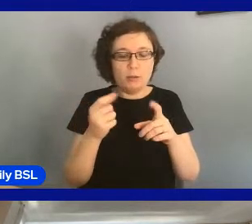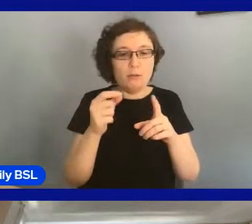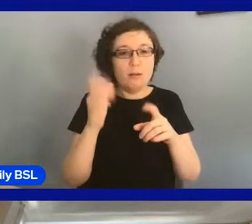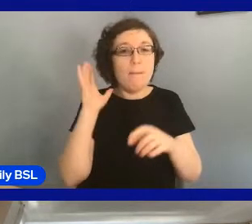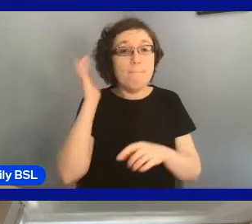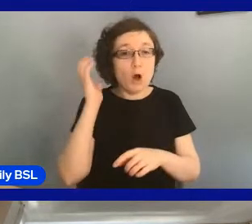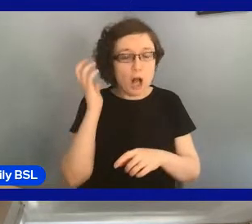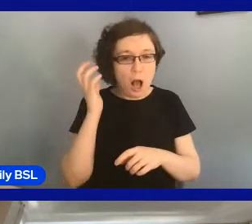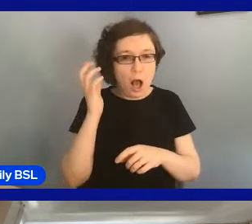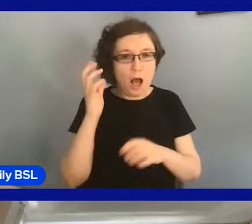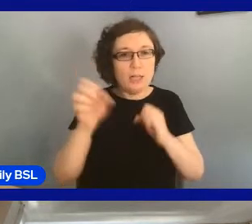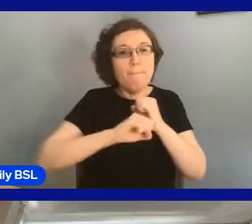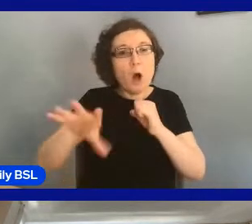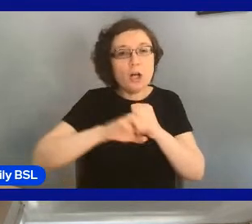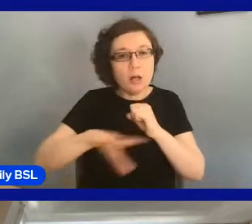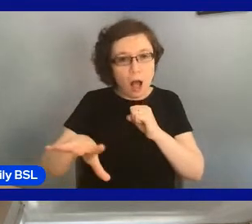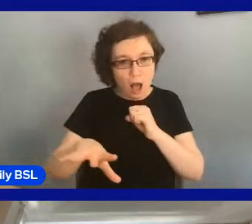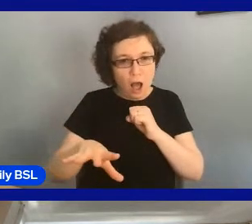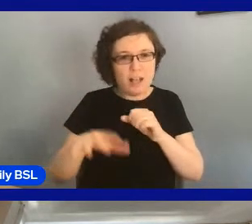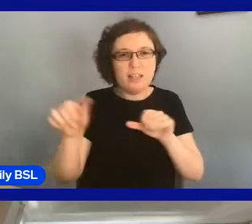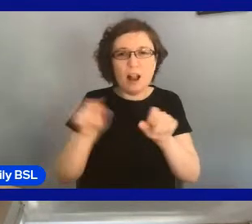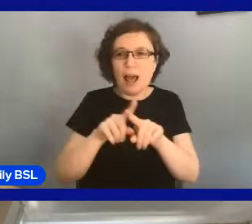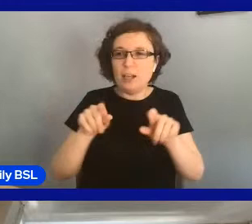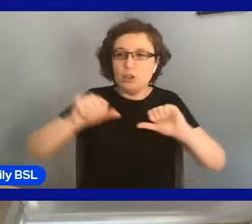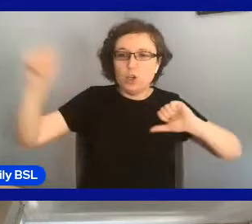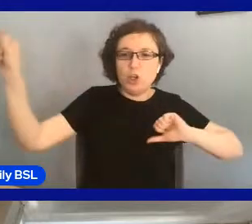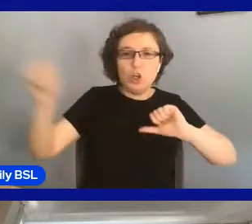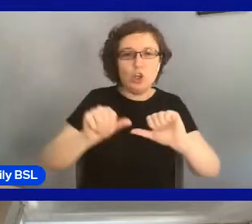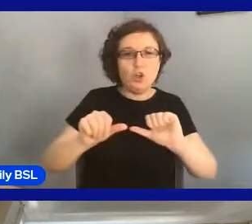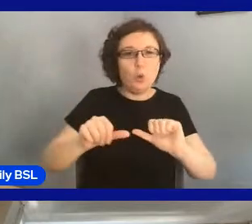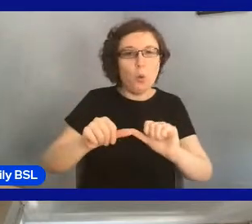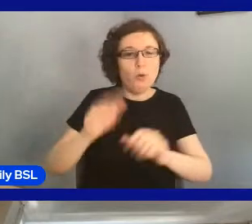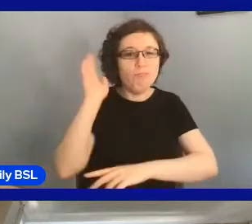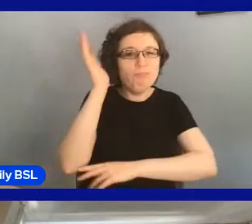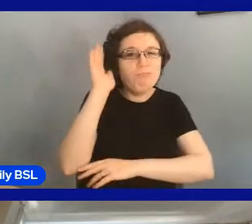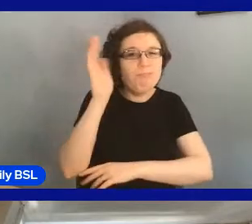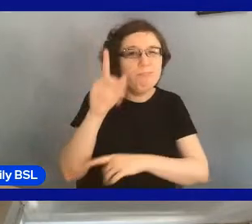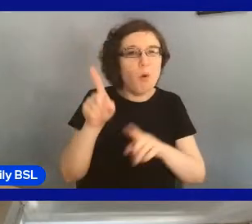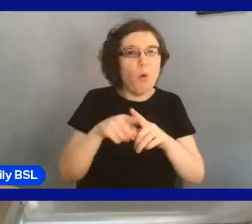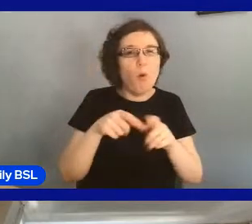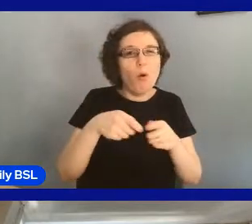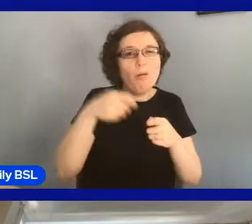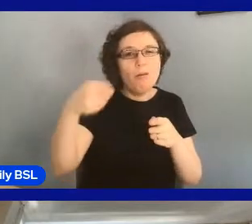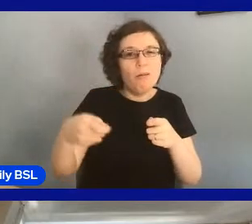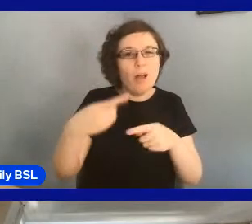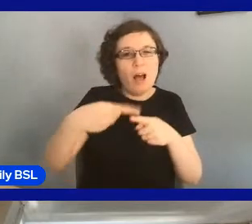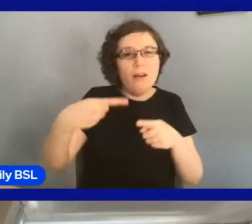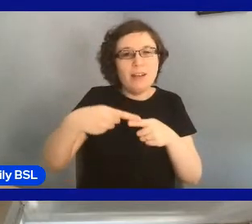sound systems from St Paul's, we have worked with camera in Bath and we also created about 40 podcasts, which is anything from short